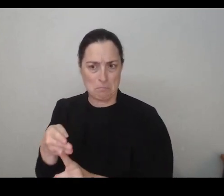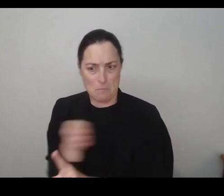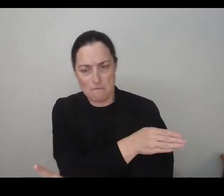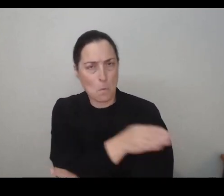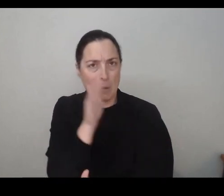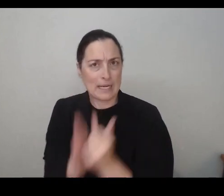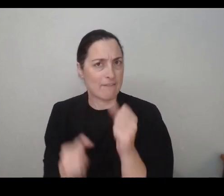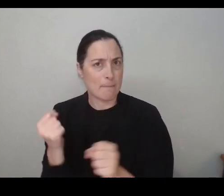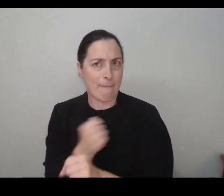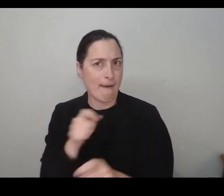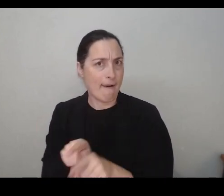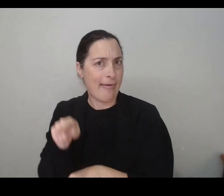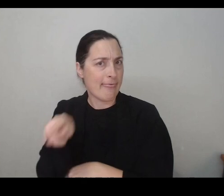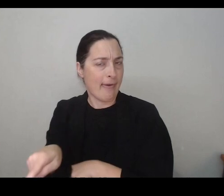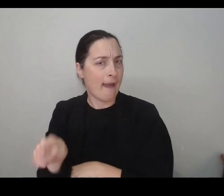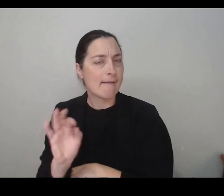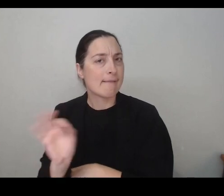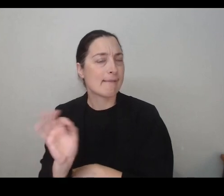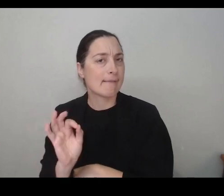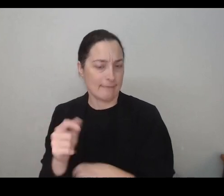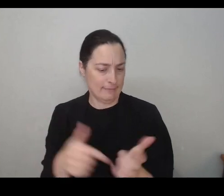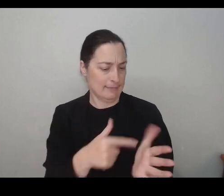So there does seem to be at that last stage,